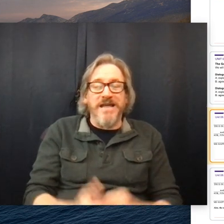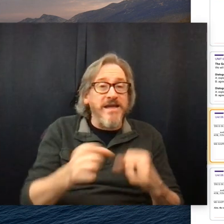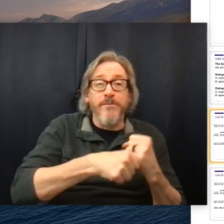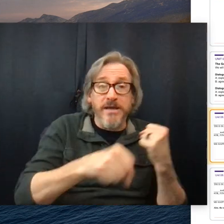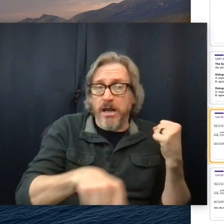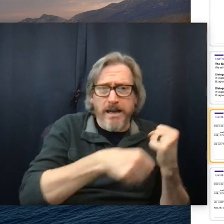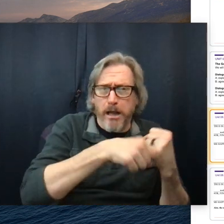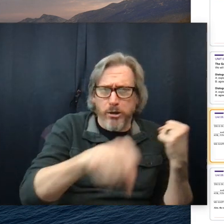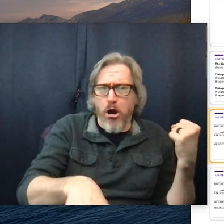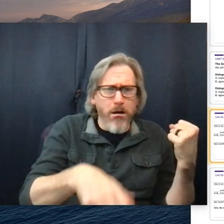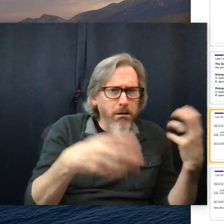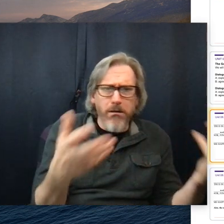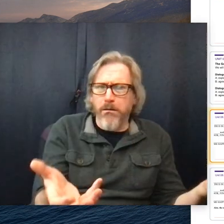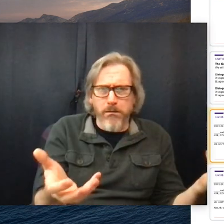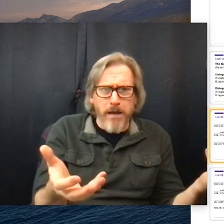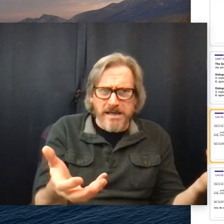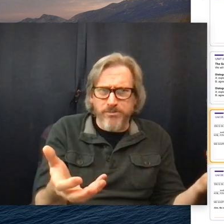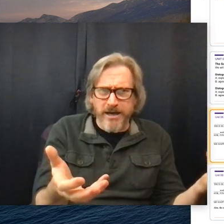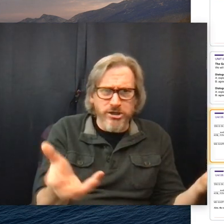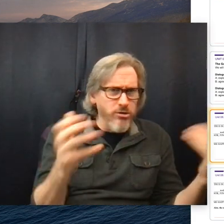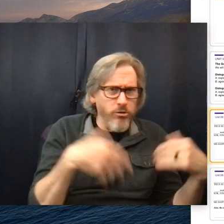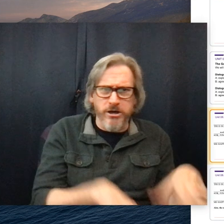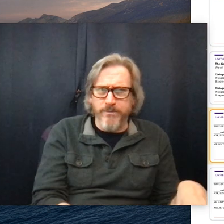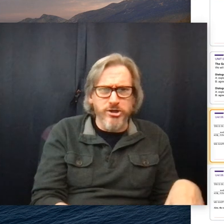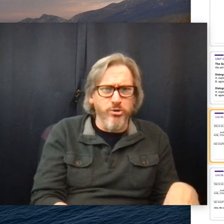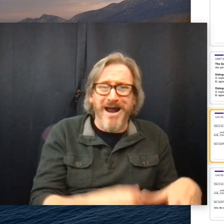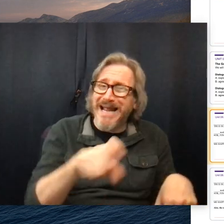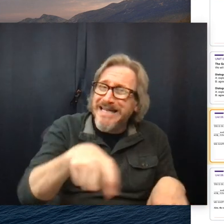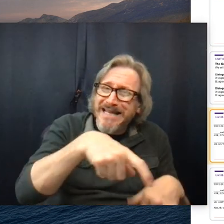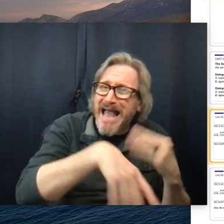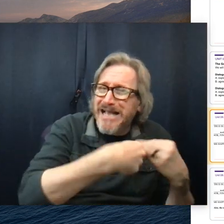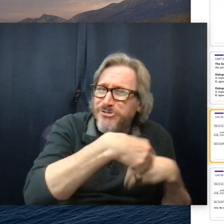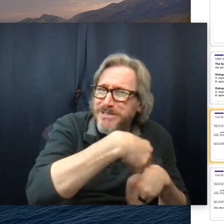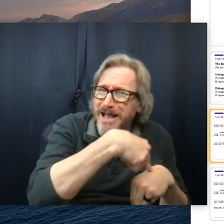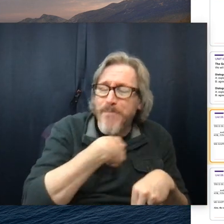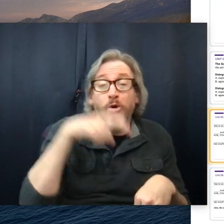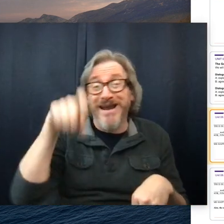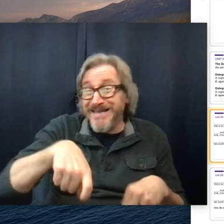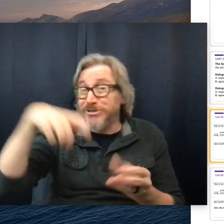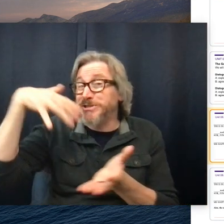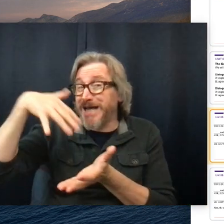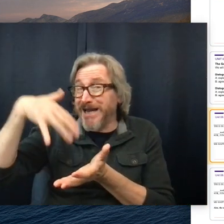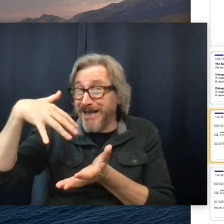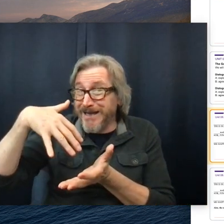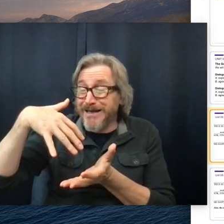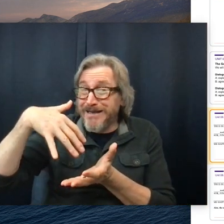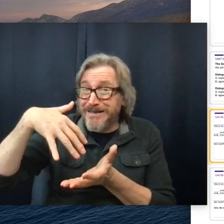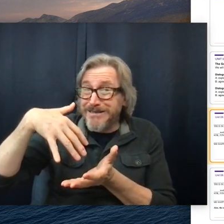and that could be a long explanation or it can be short I need extra time or I need to study